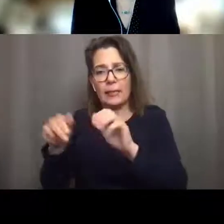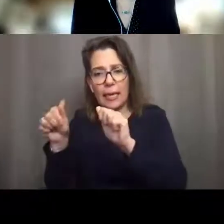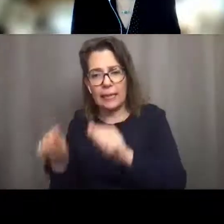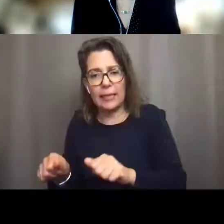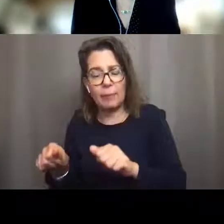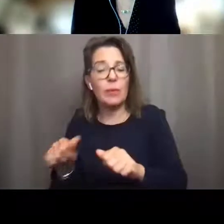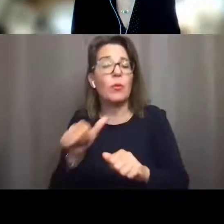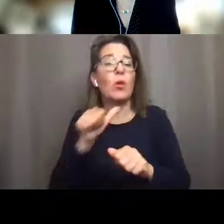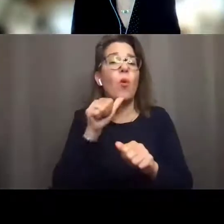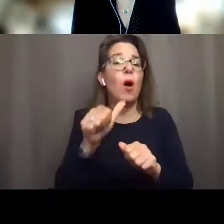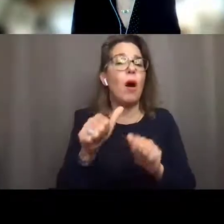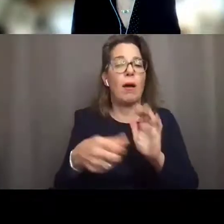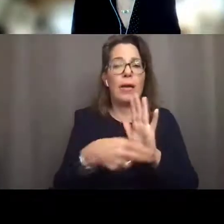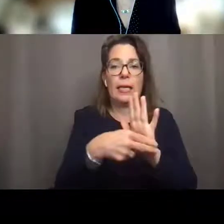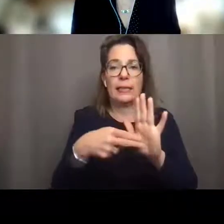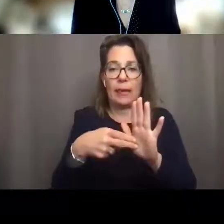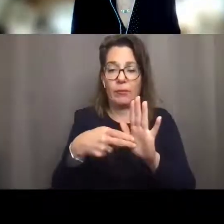Now one thing with authentication,